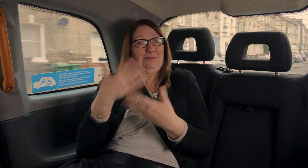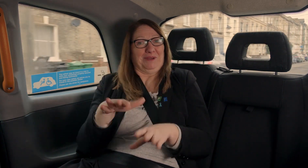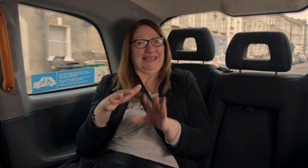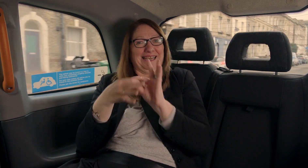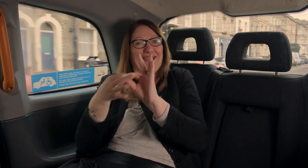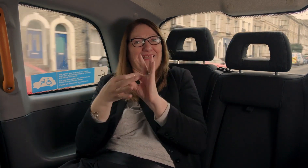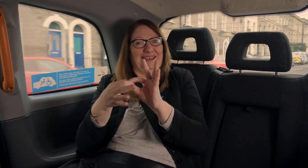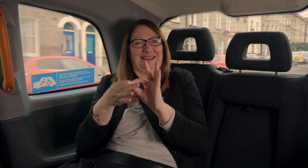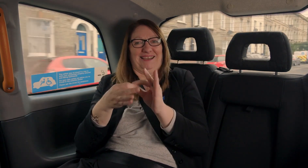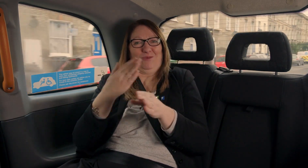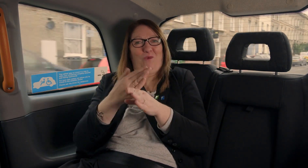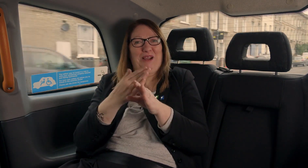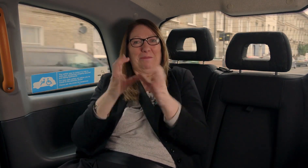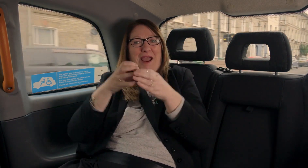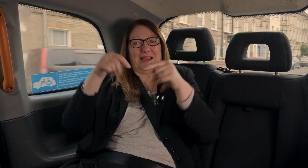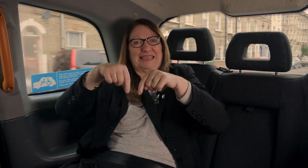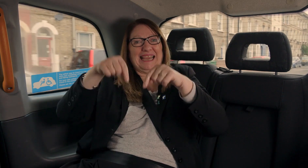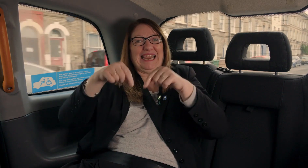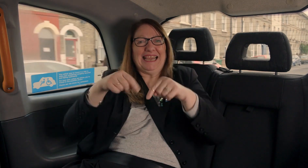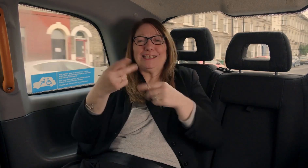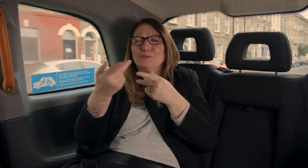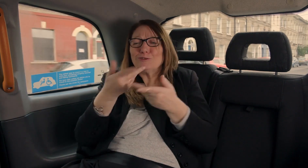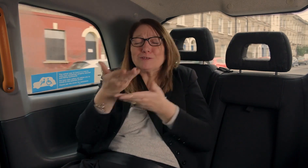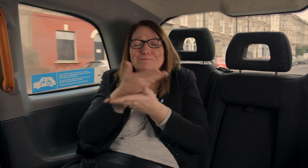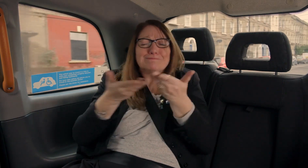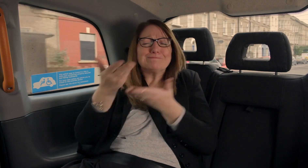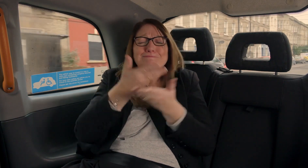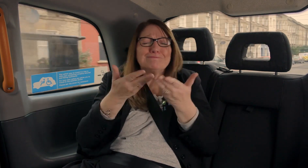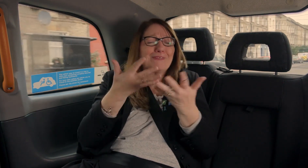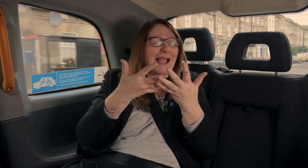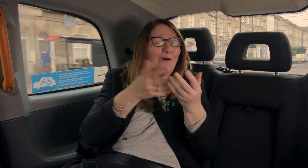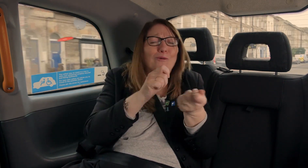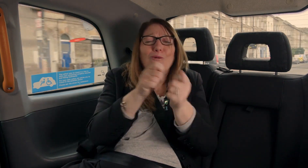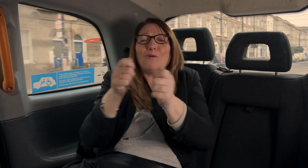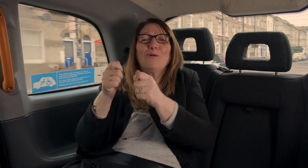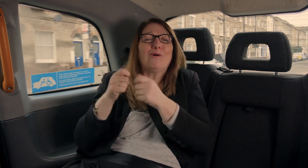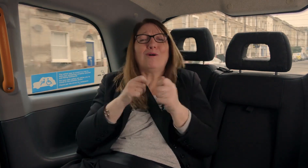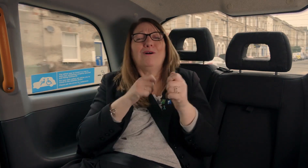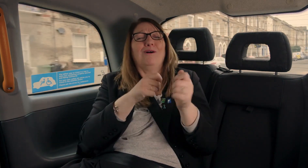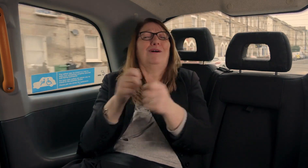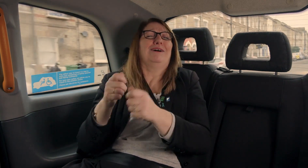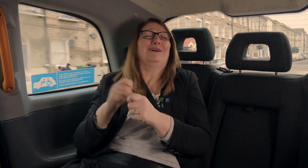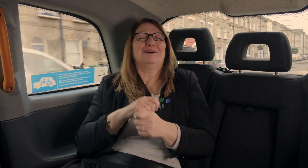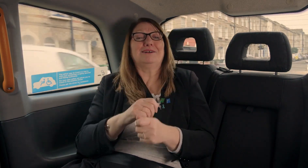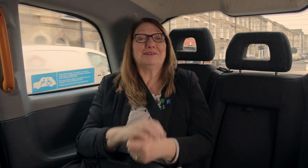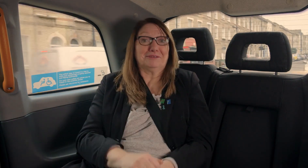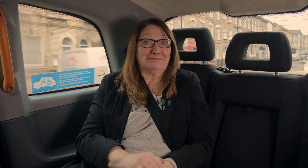The two of us were involved in that working group, looking at how we could bring about changes.